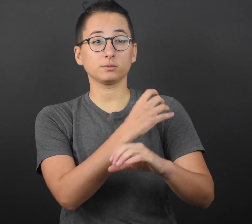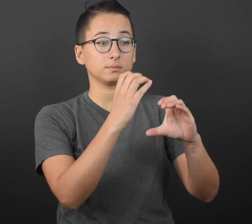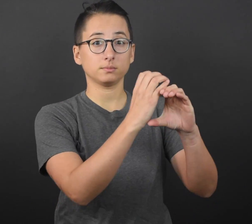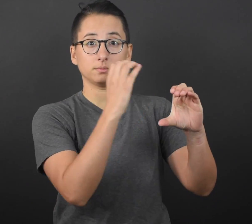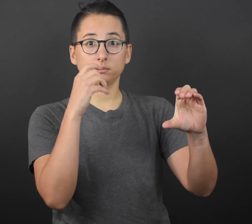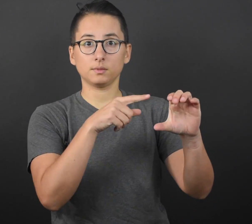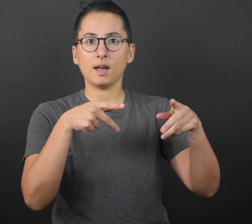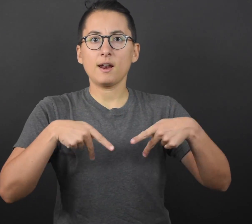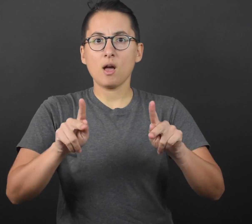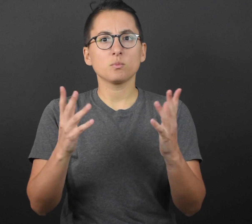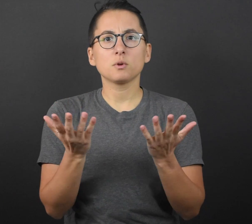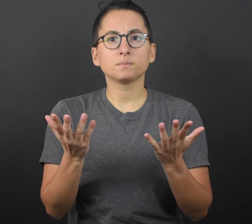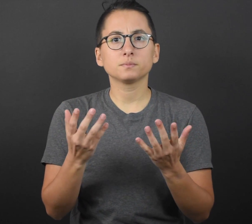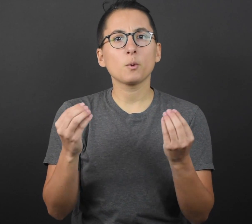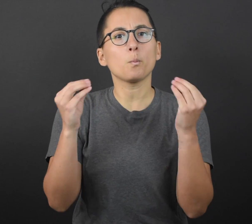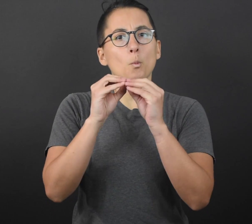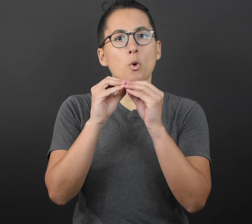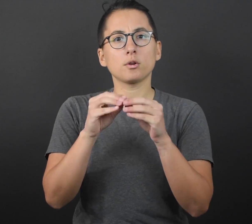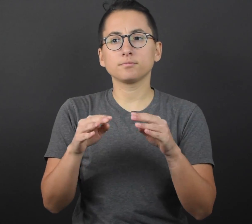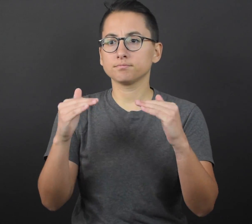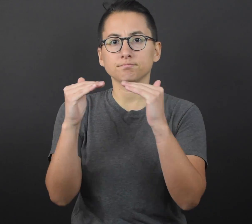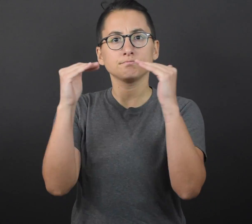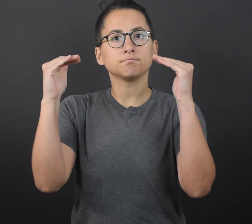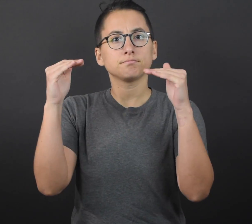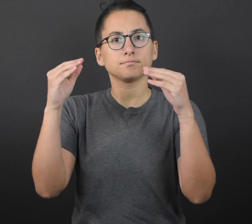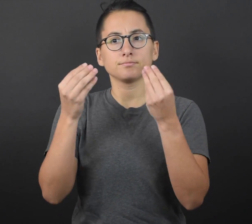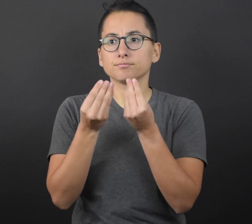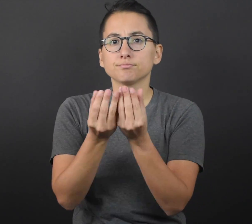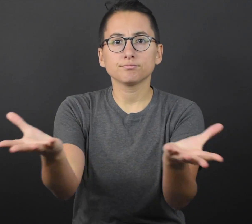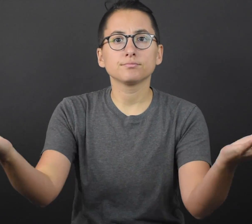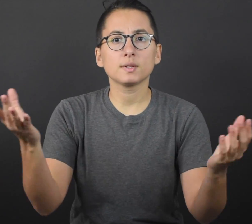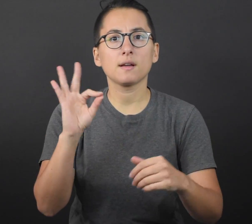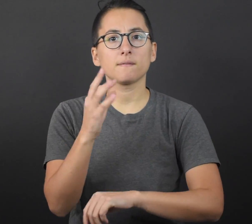The mobile units allow for more equitable distribution of vaccines